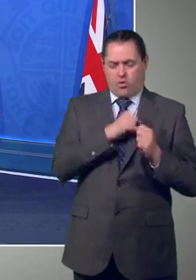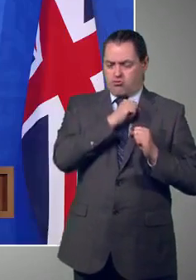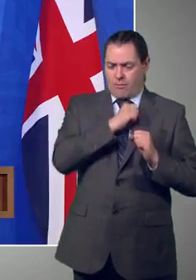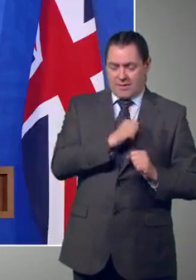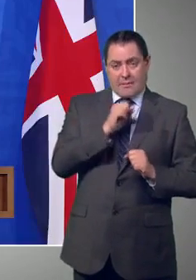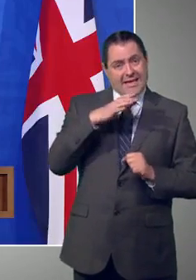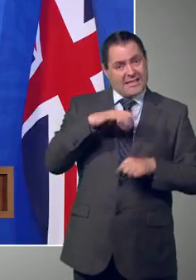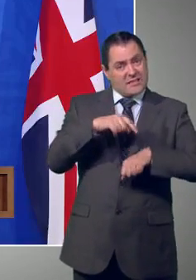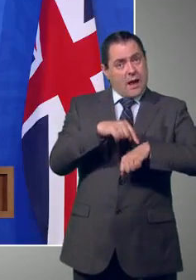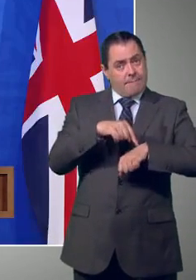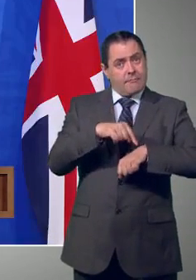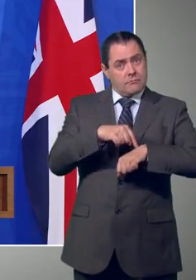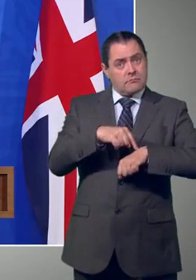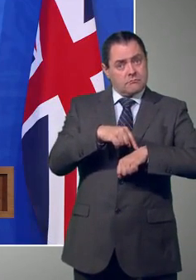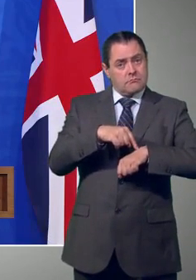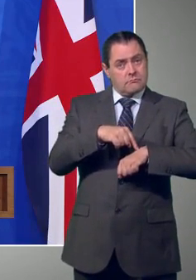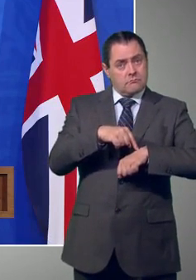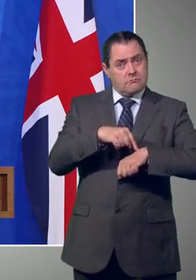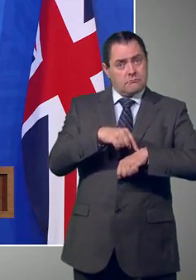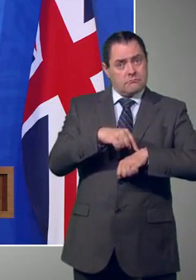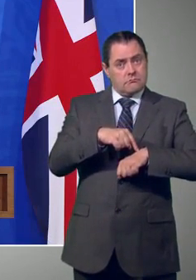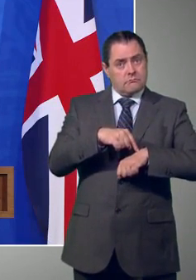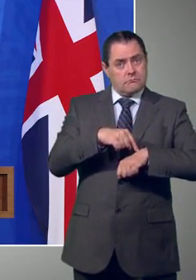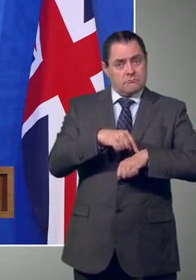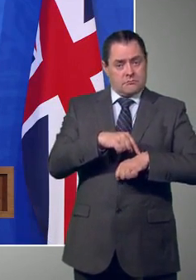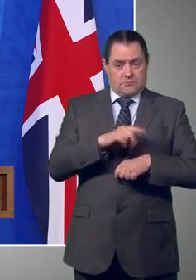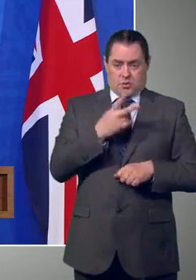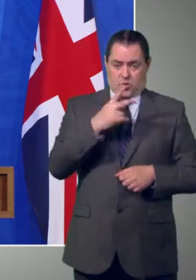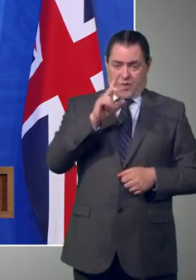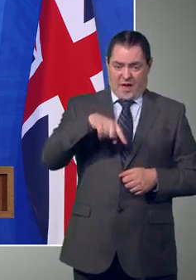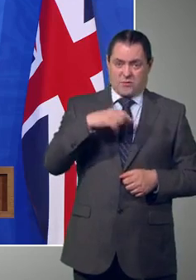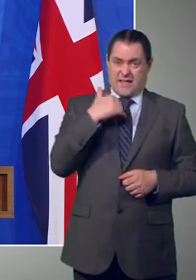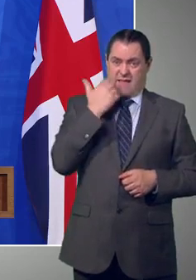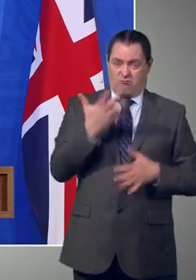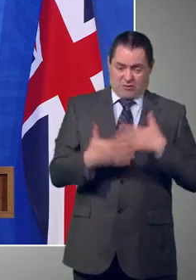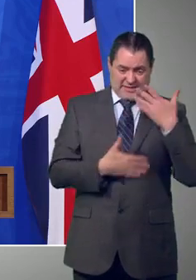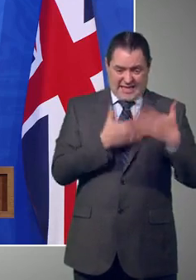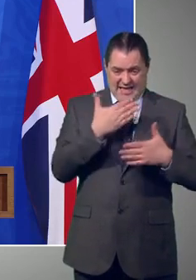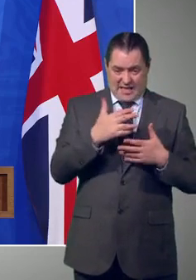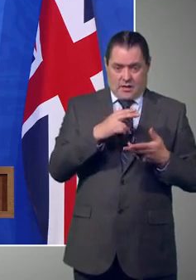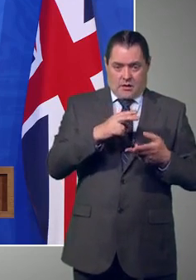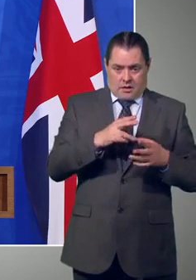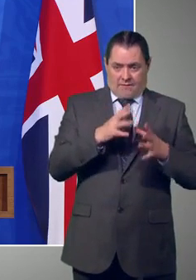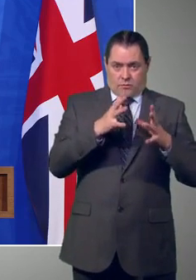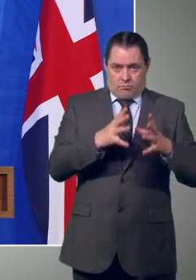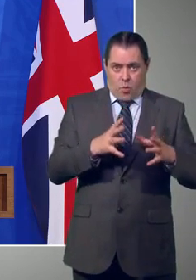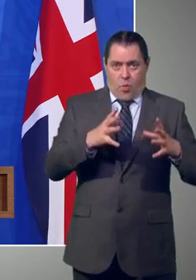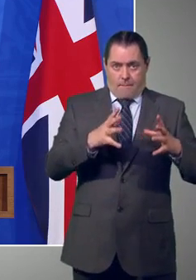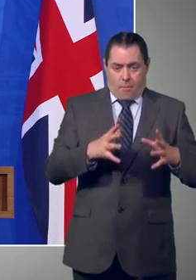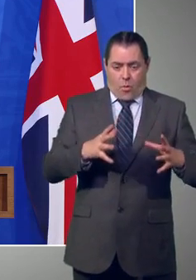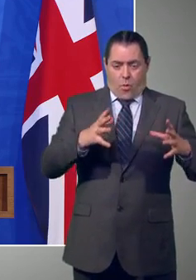build the testing. You know we didn't start with a big testing